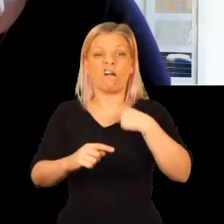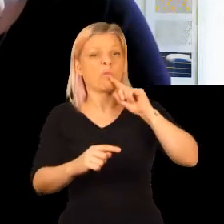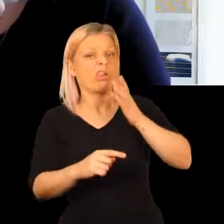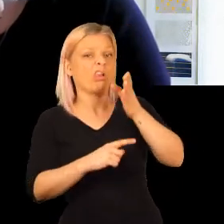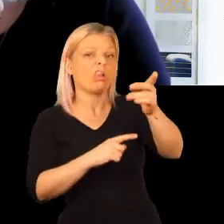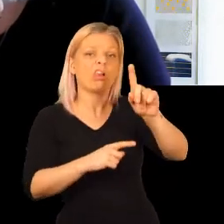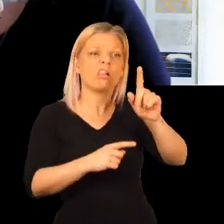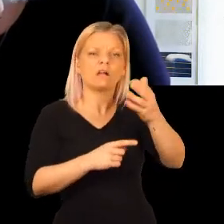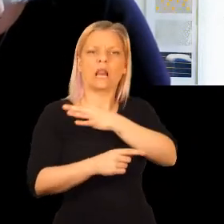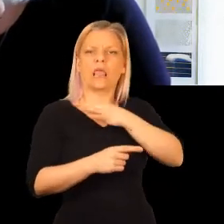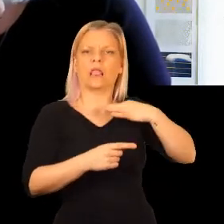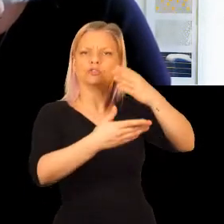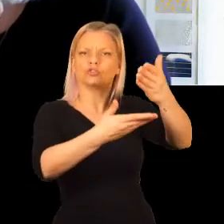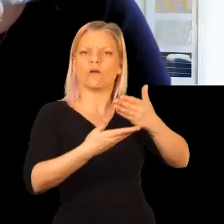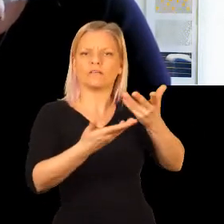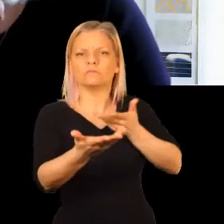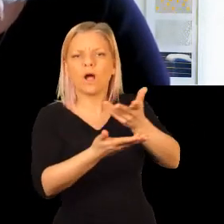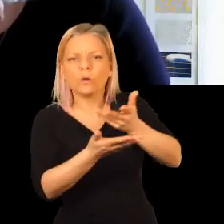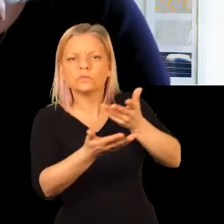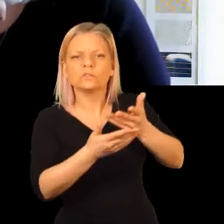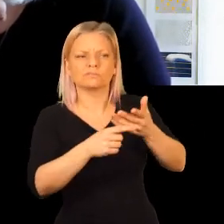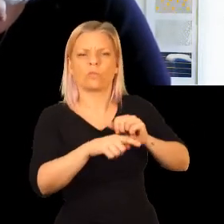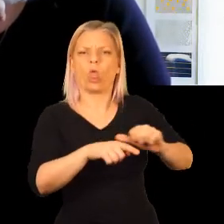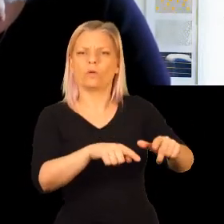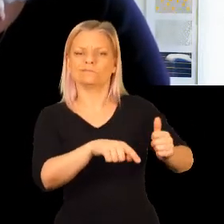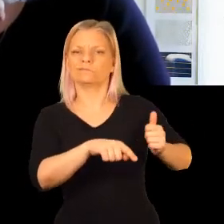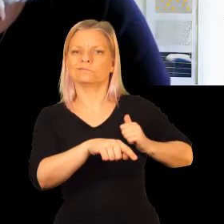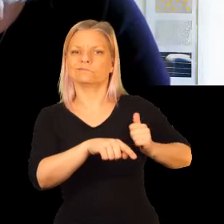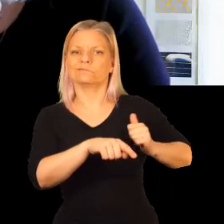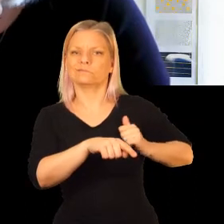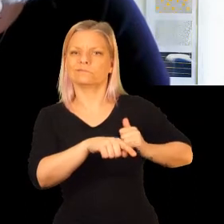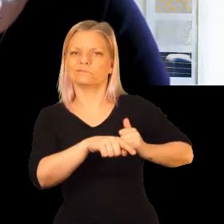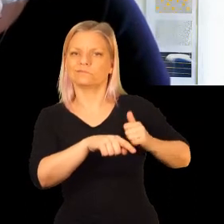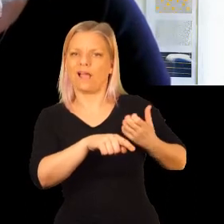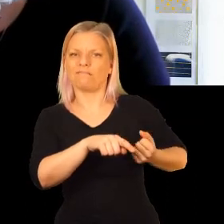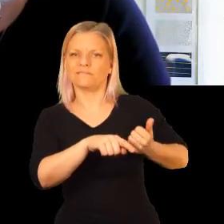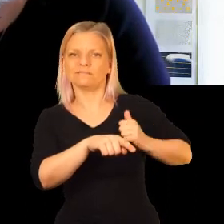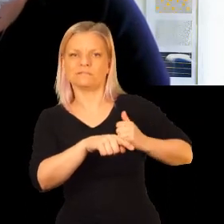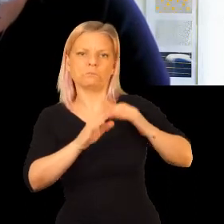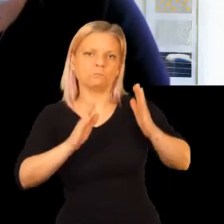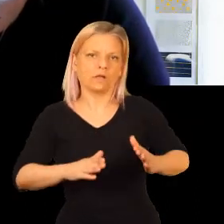i would find i'd go to talk to clinic clinical services or counselors and there was always this